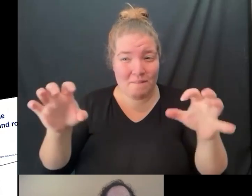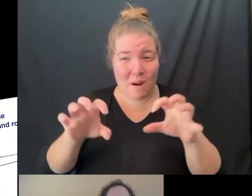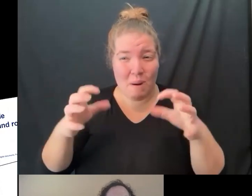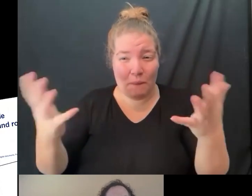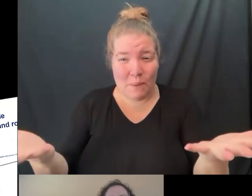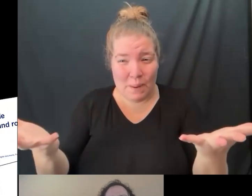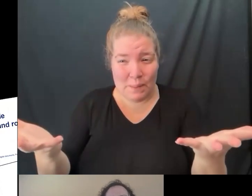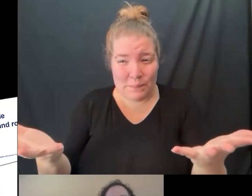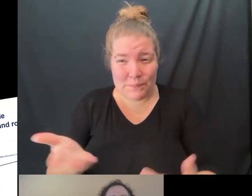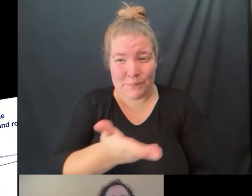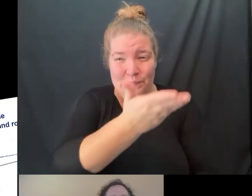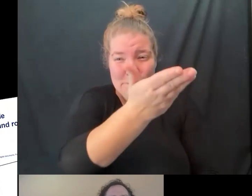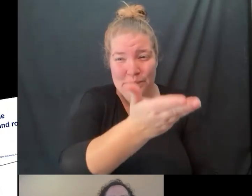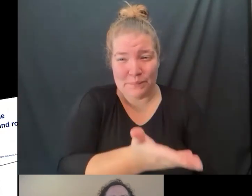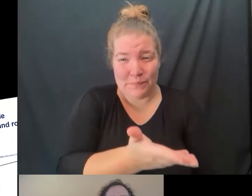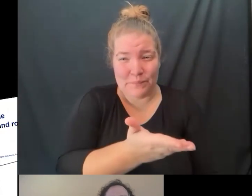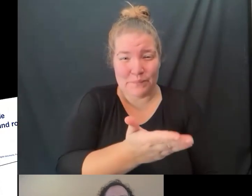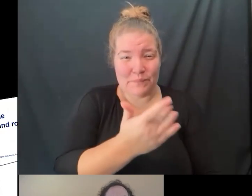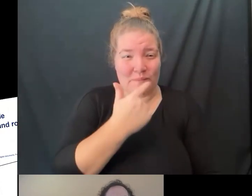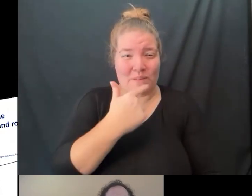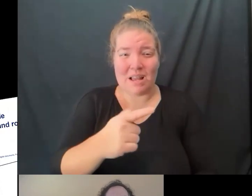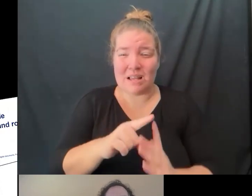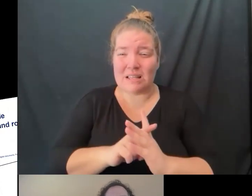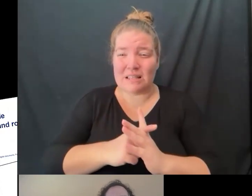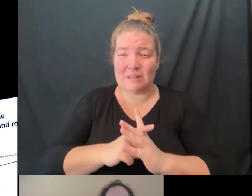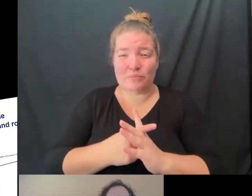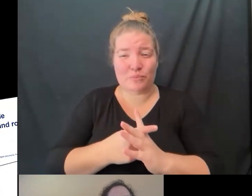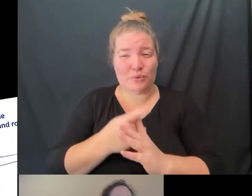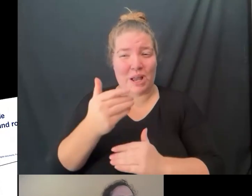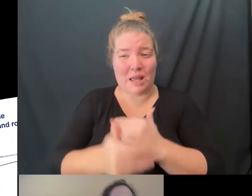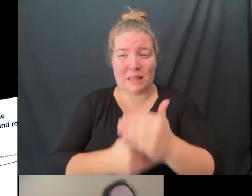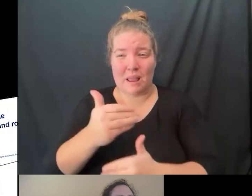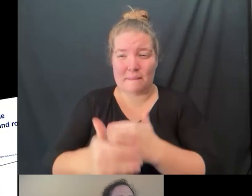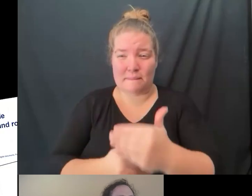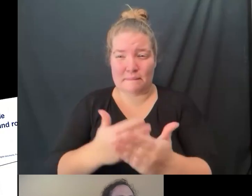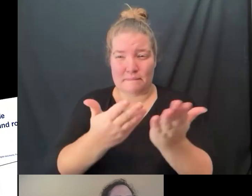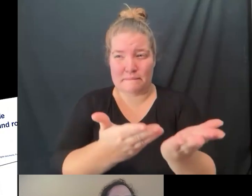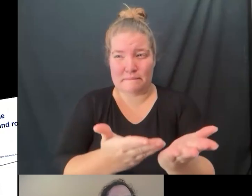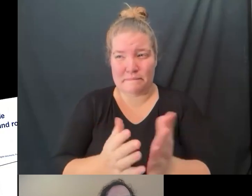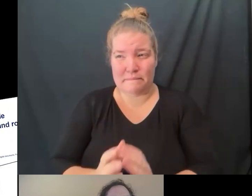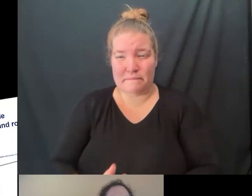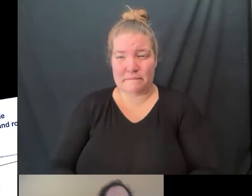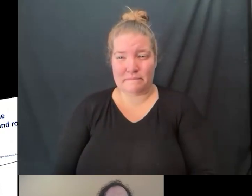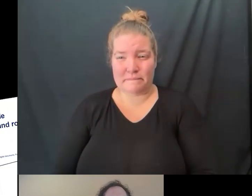So I promised some few next steps and here they are. I've got a slide up which has them, and this is just the beginning of the strategic process.